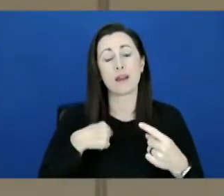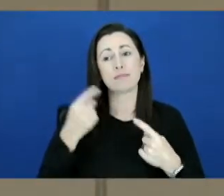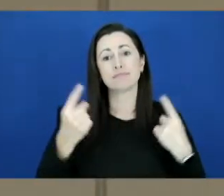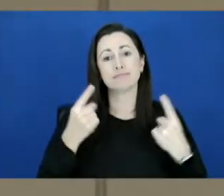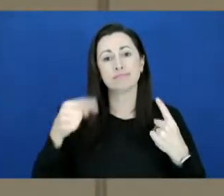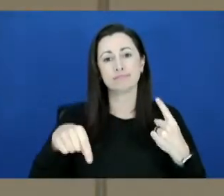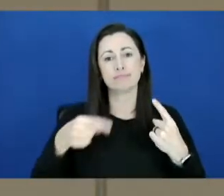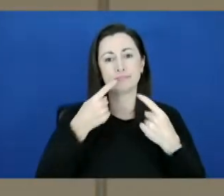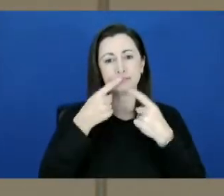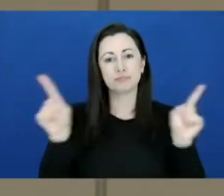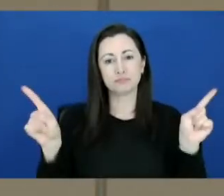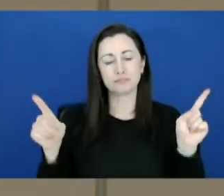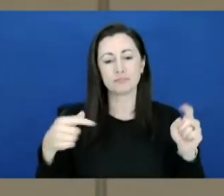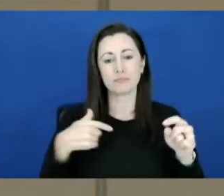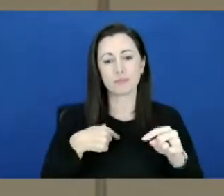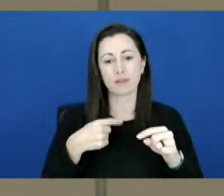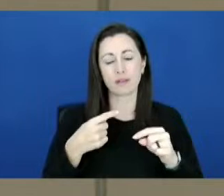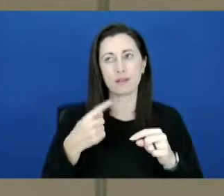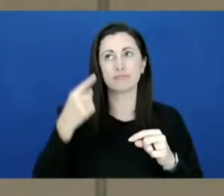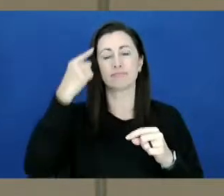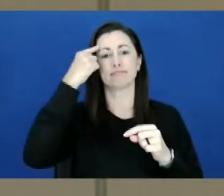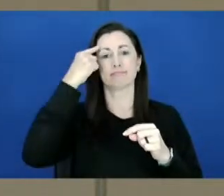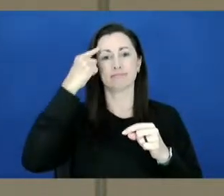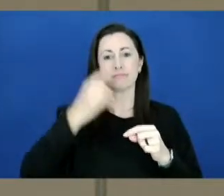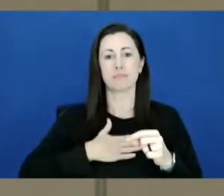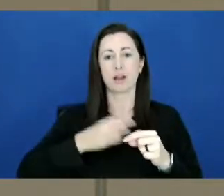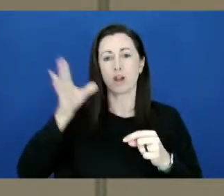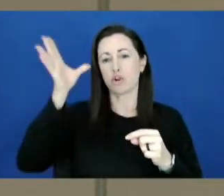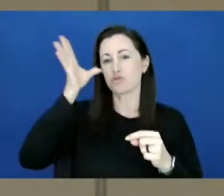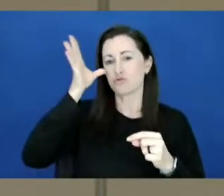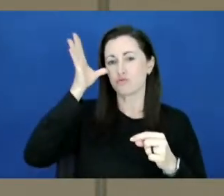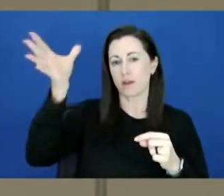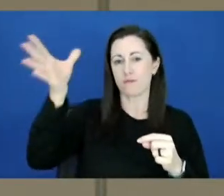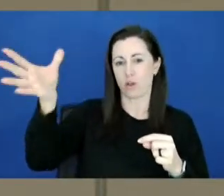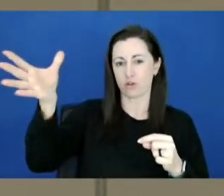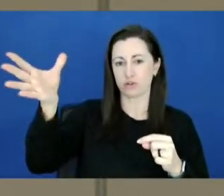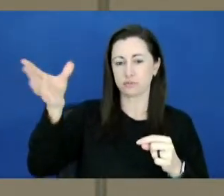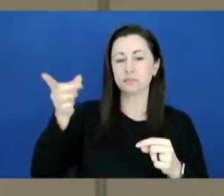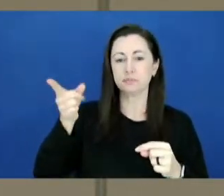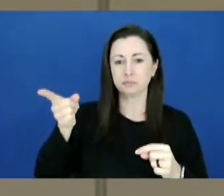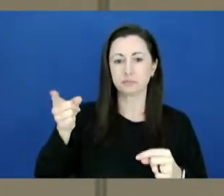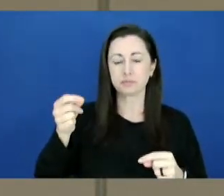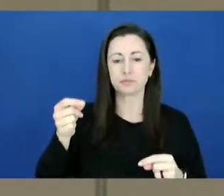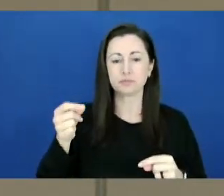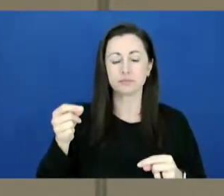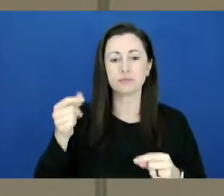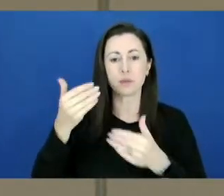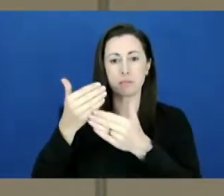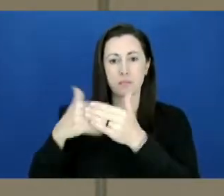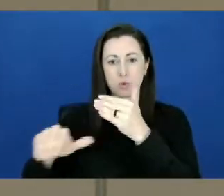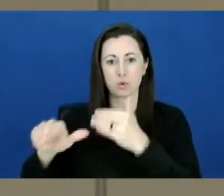QUICKLY, I JUST WANTED -- WHEN I